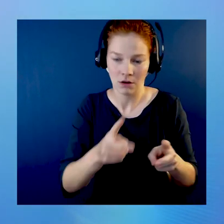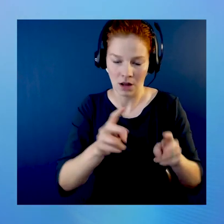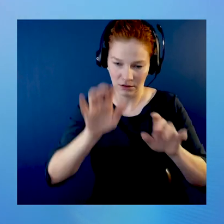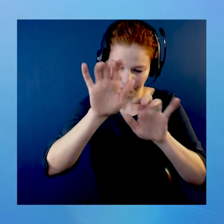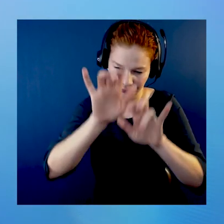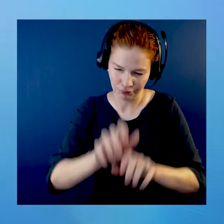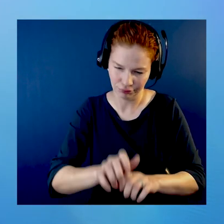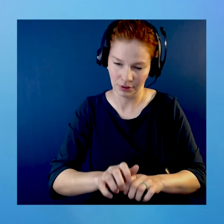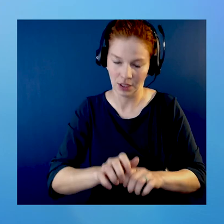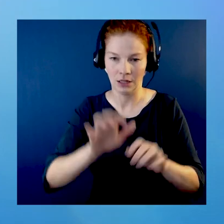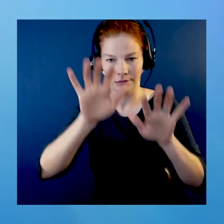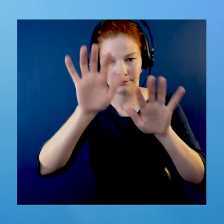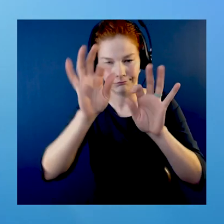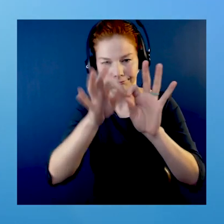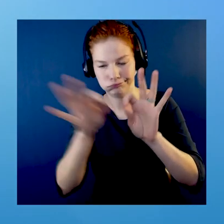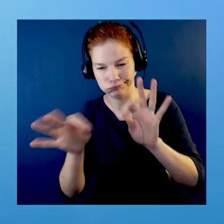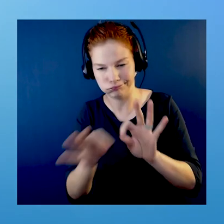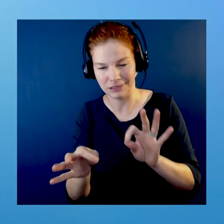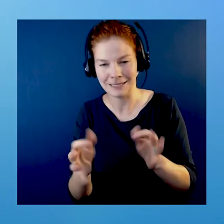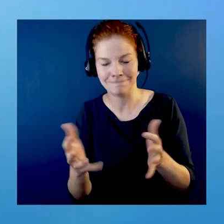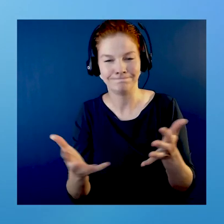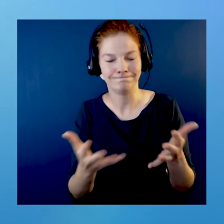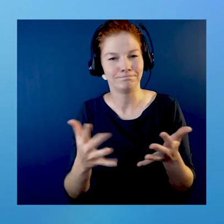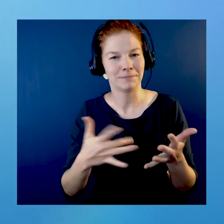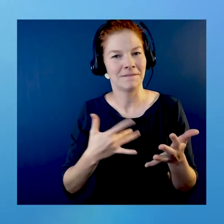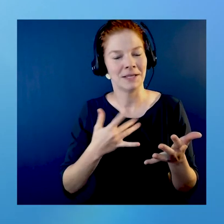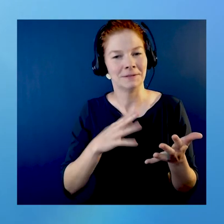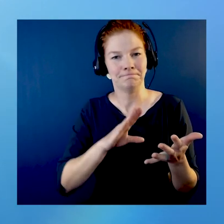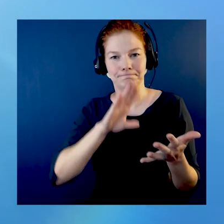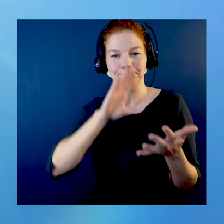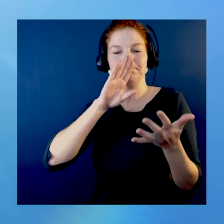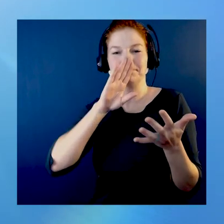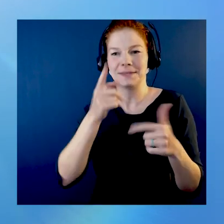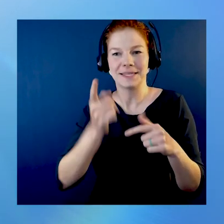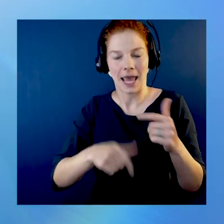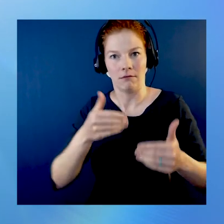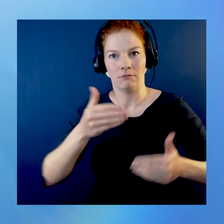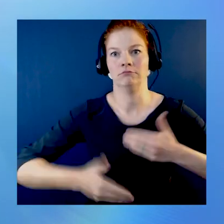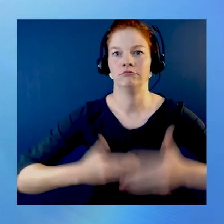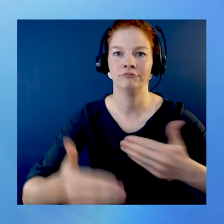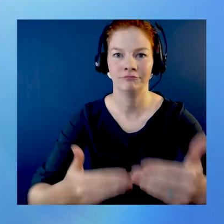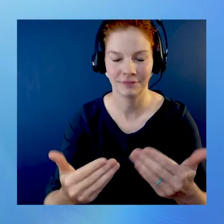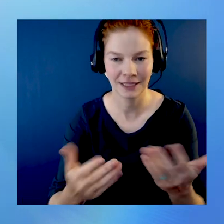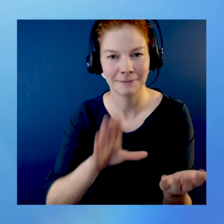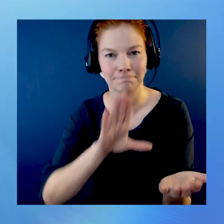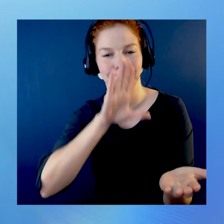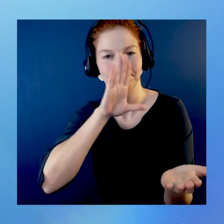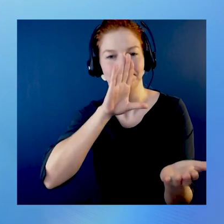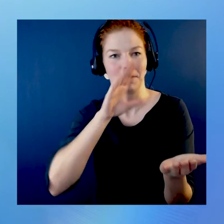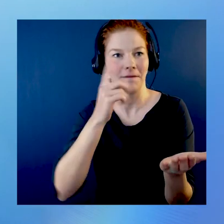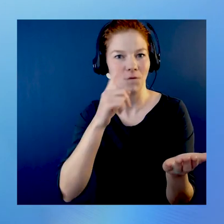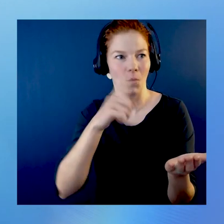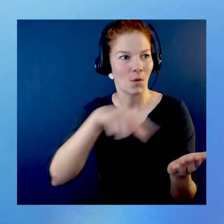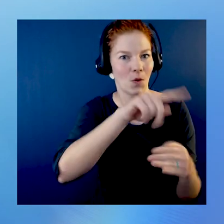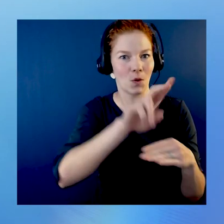It wasn't really a good way forward. It's a barrier of entry for those users to create